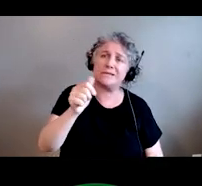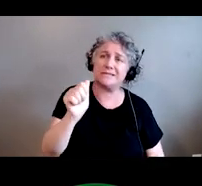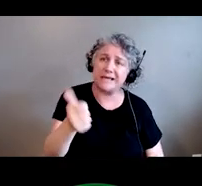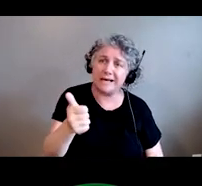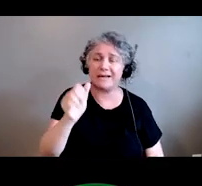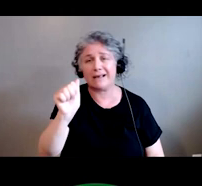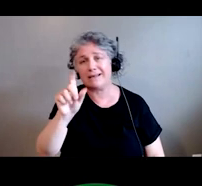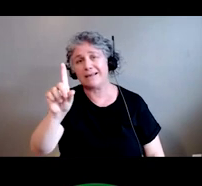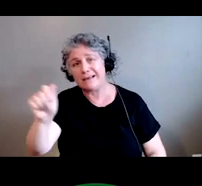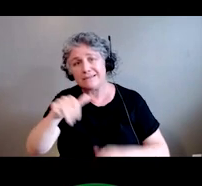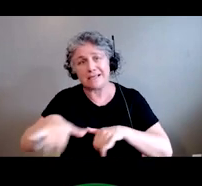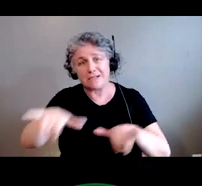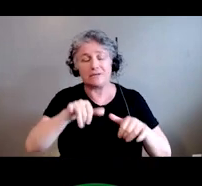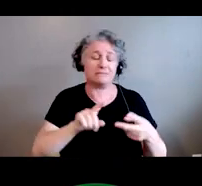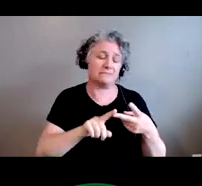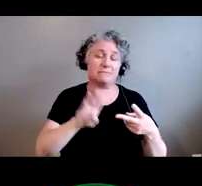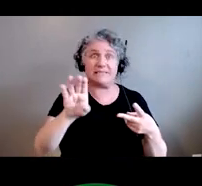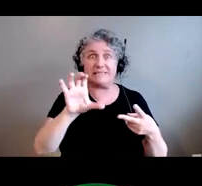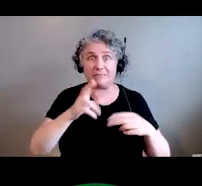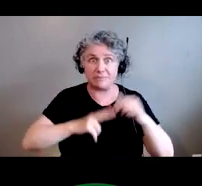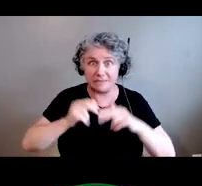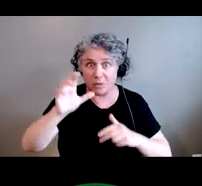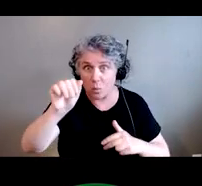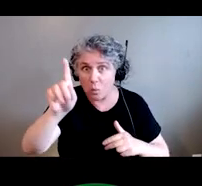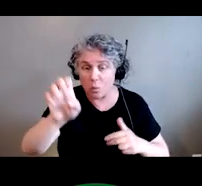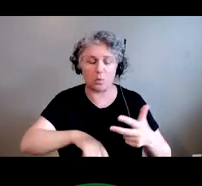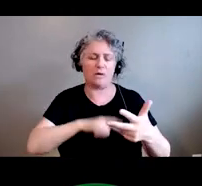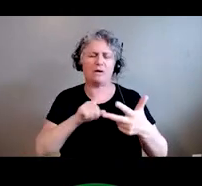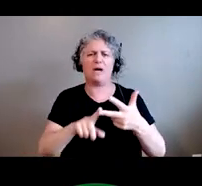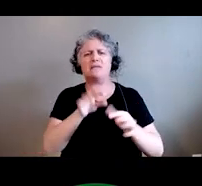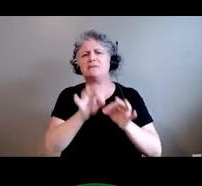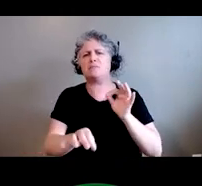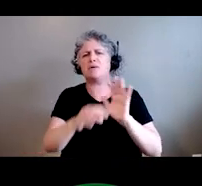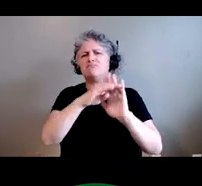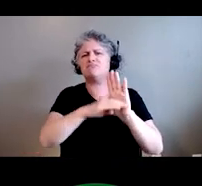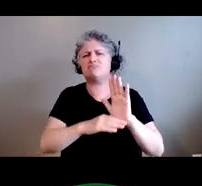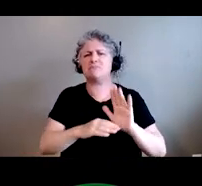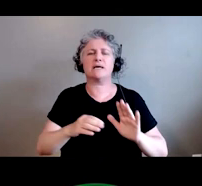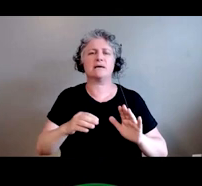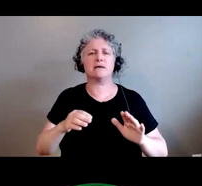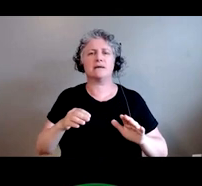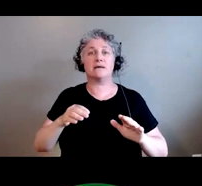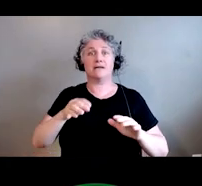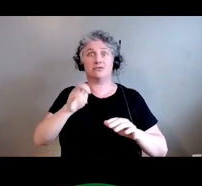determine if a piece of infrastructure or an asset meets the required standard to be less than one degree in this case.